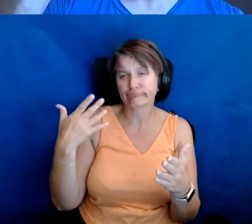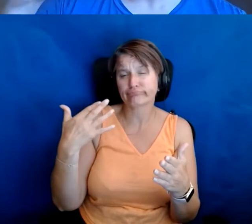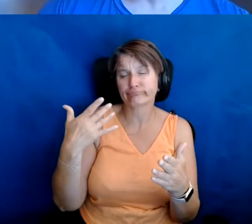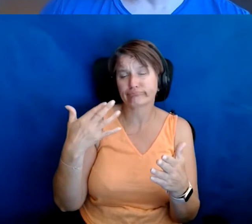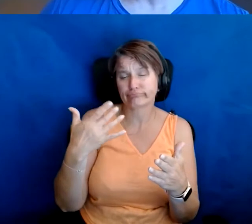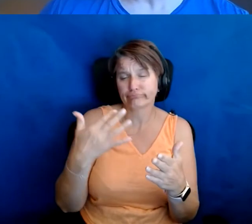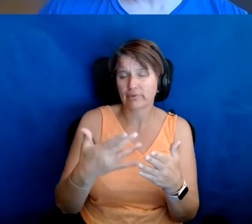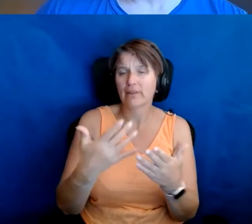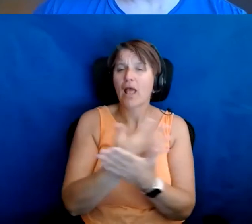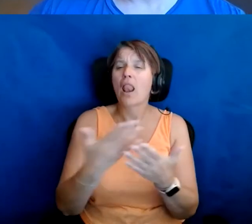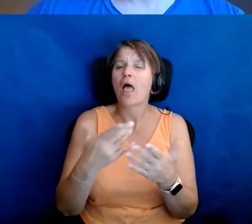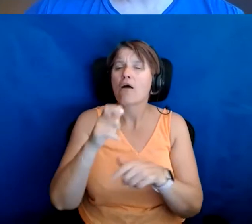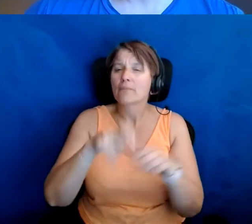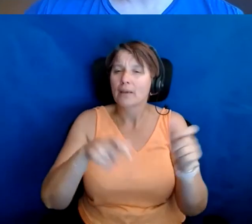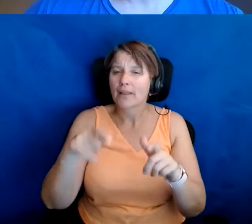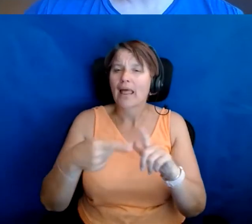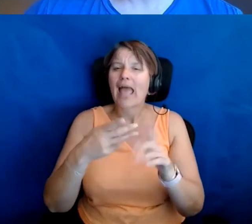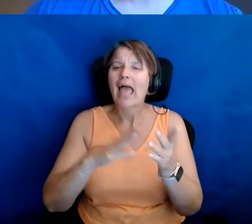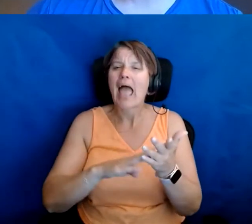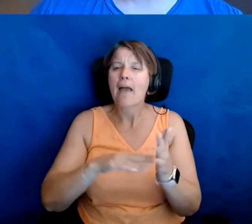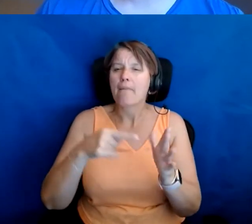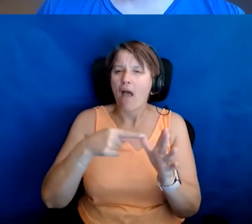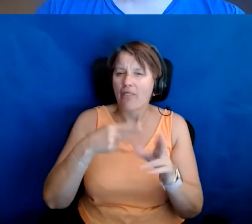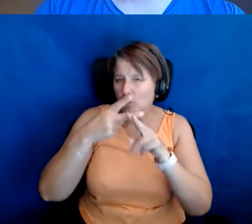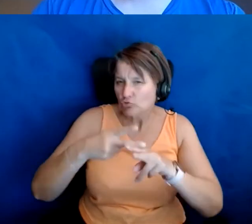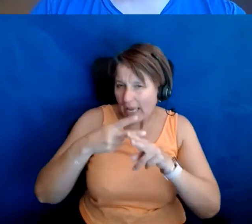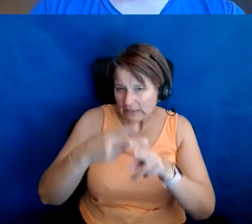Emma, the curator-producer that I'm working with, likewise.